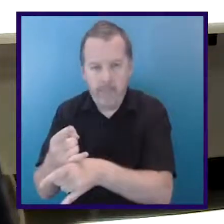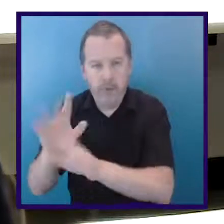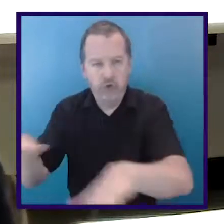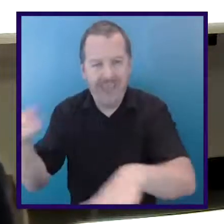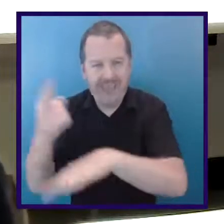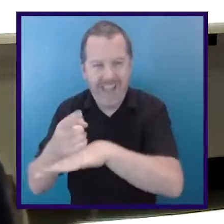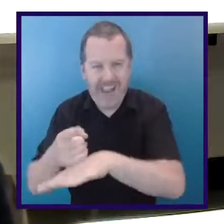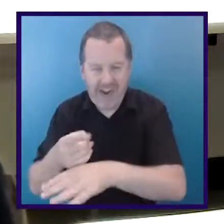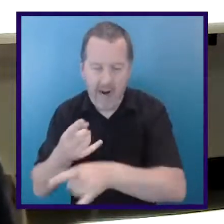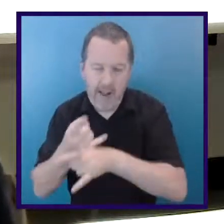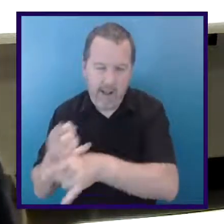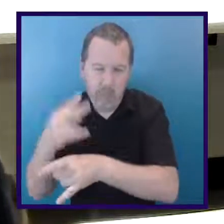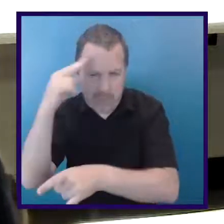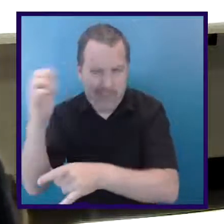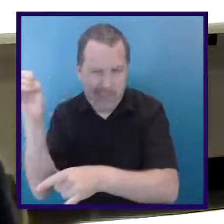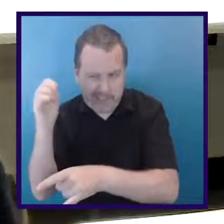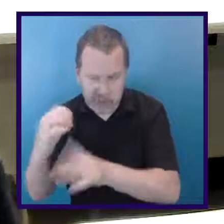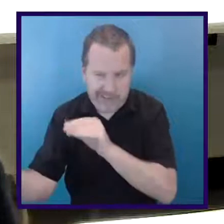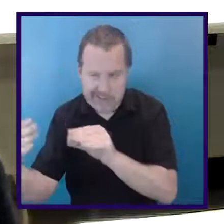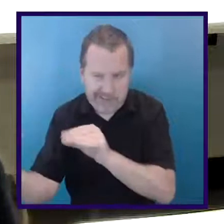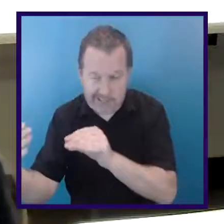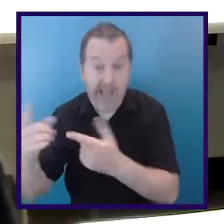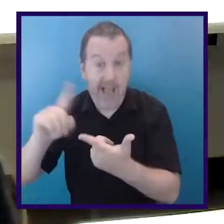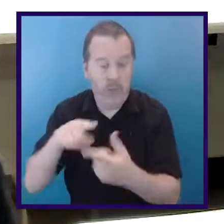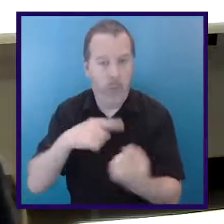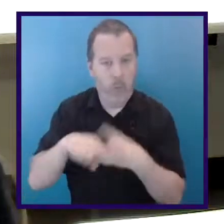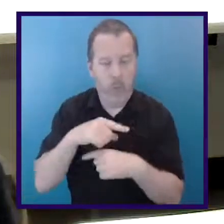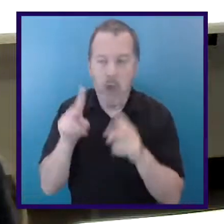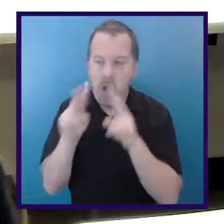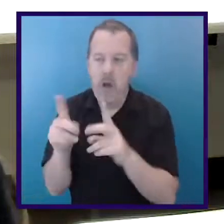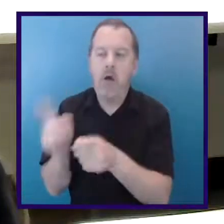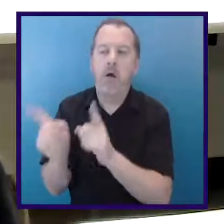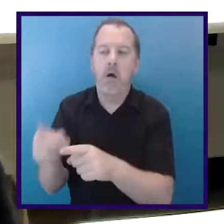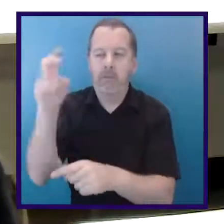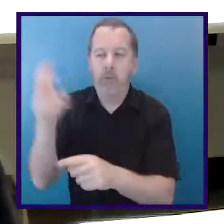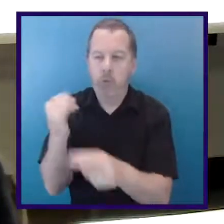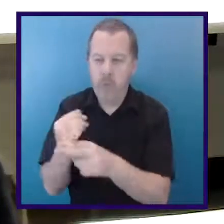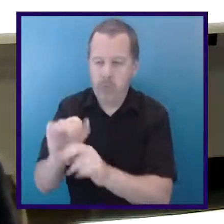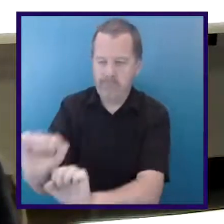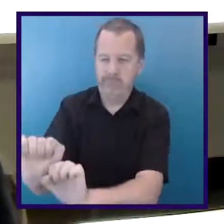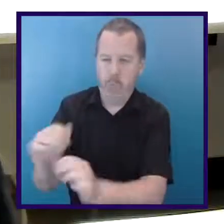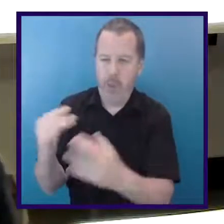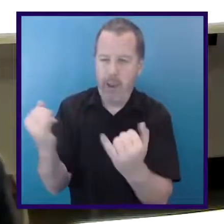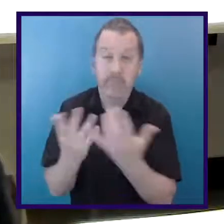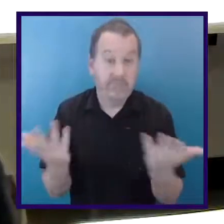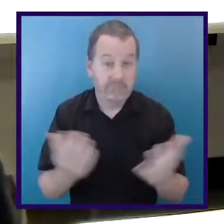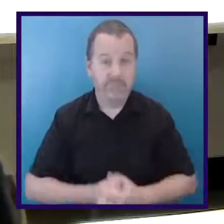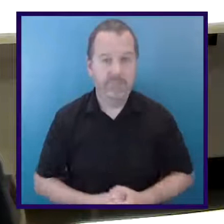students understand English more, and also us to have a feel of what it would be like in a French school.